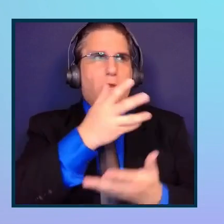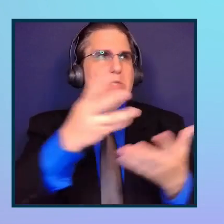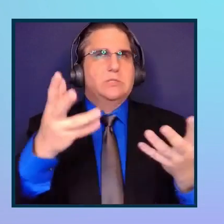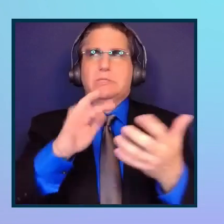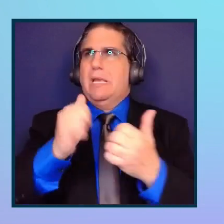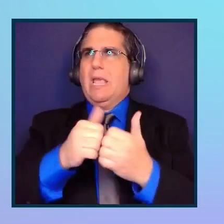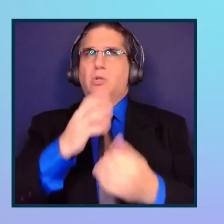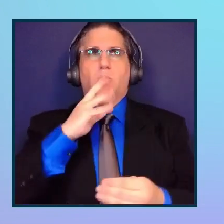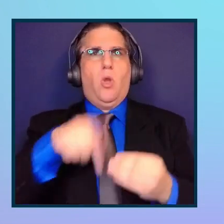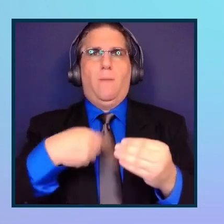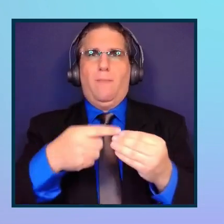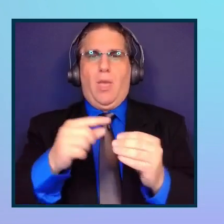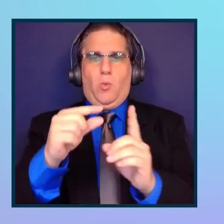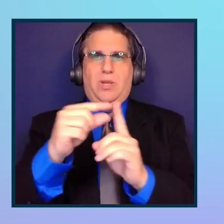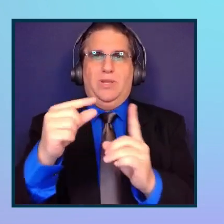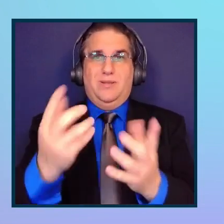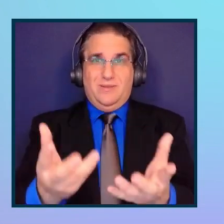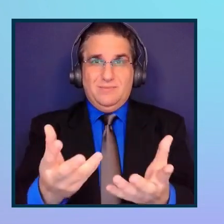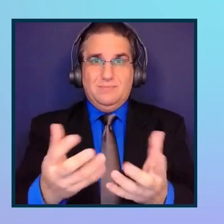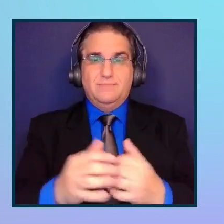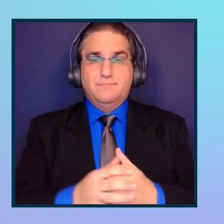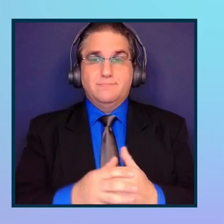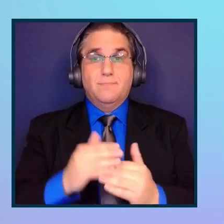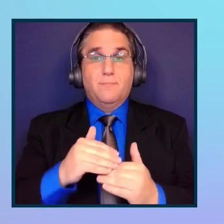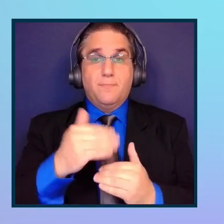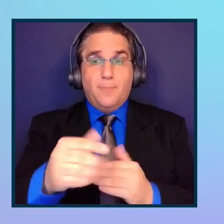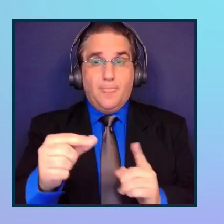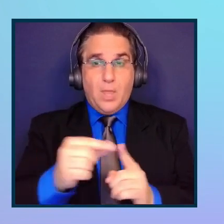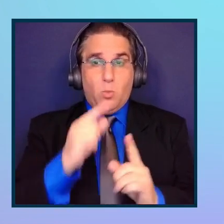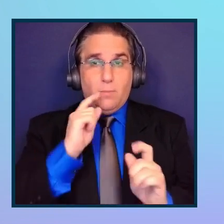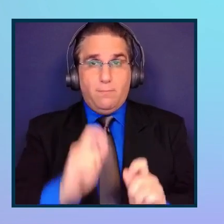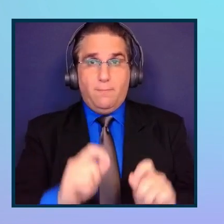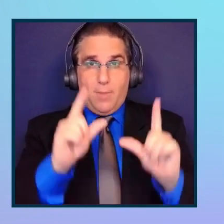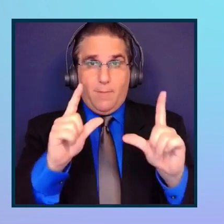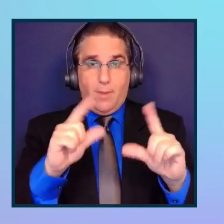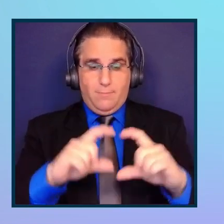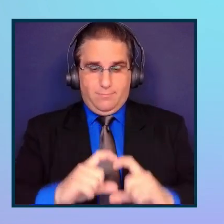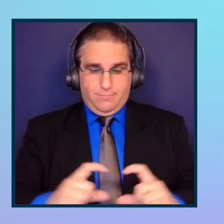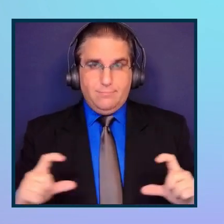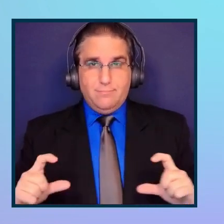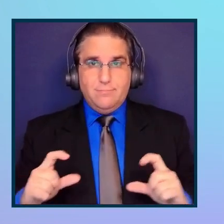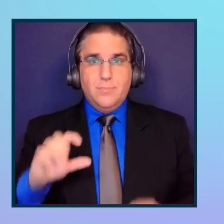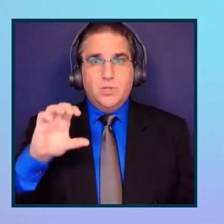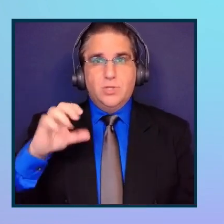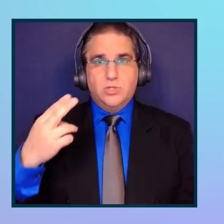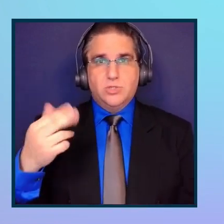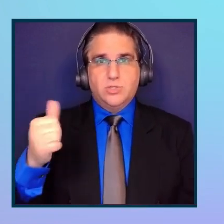and the next word on the screen is the word change, it gives us an anchor to begin having the conversation.